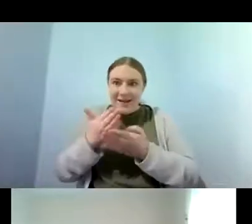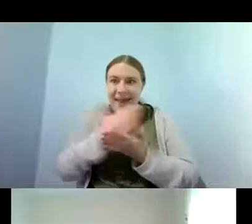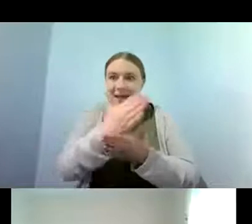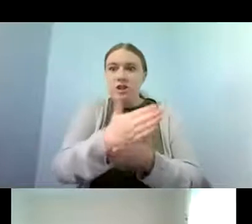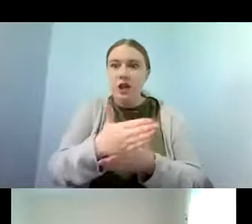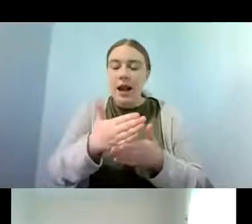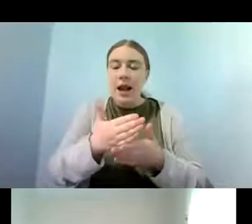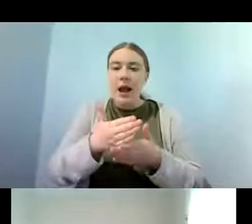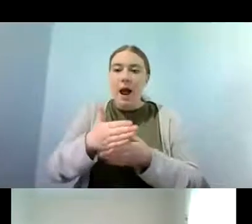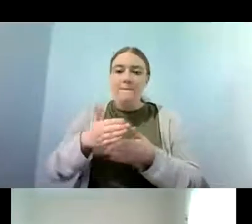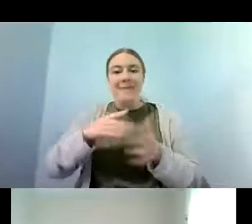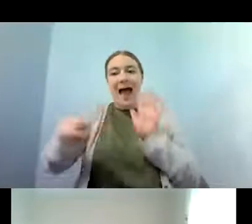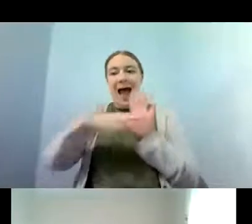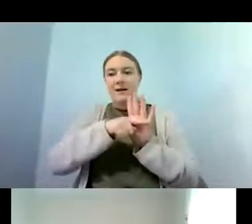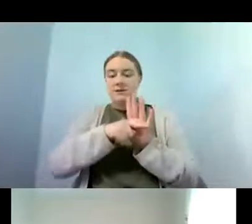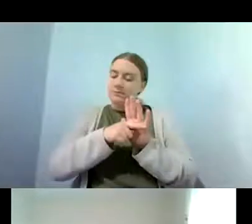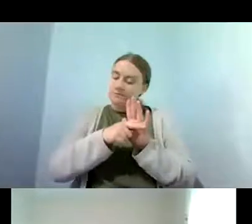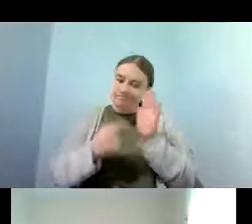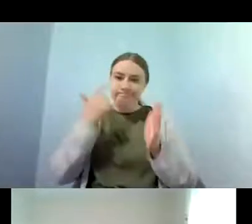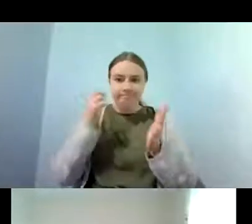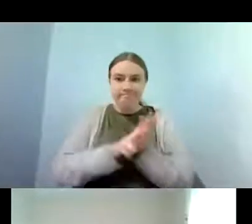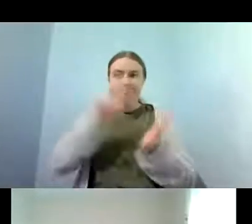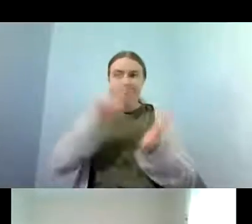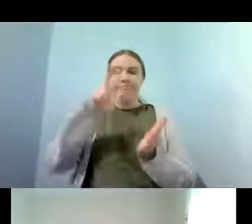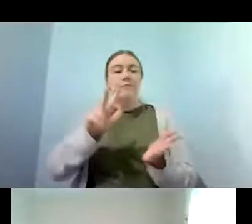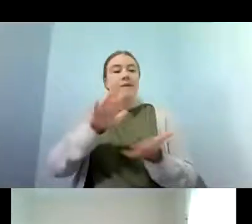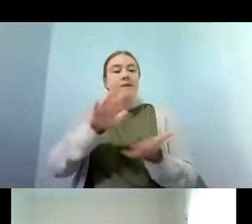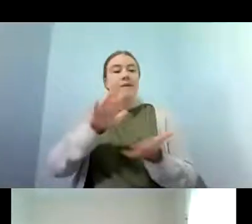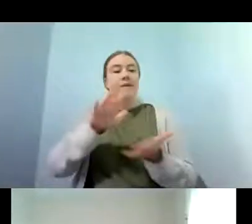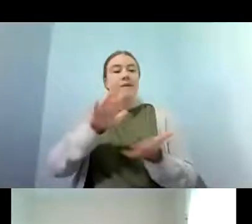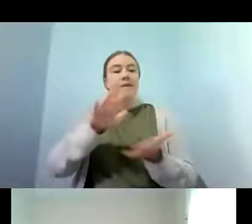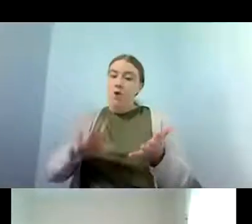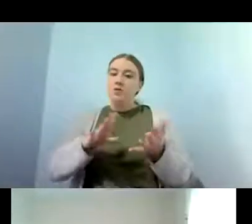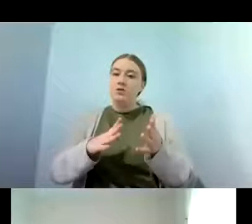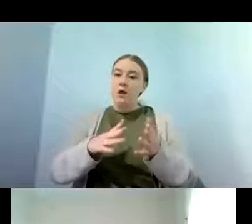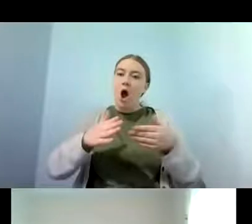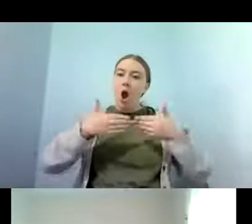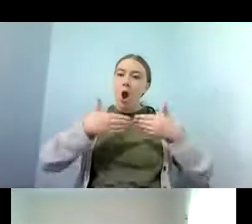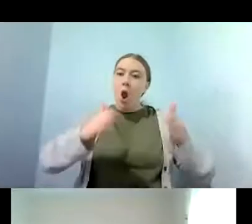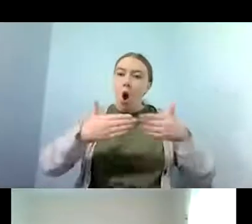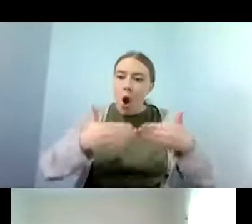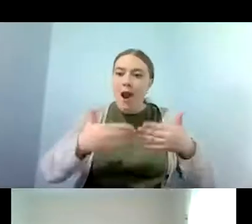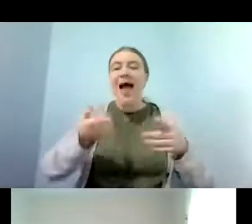between gloucester and stourport to aid navigation and allow deeper draft boats further upstream